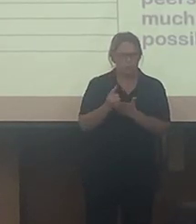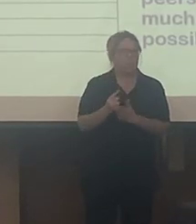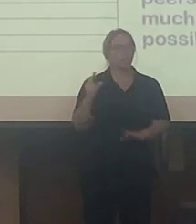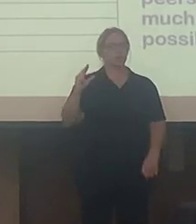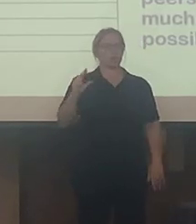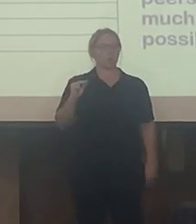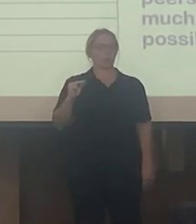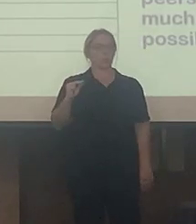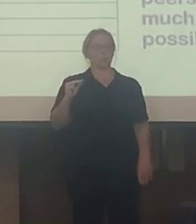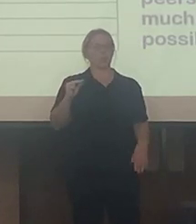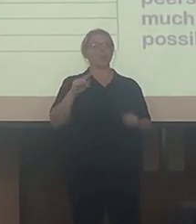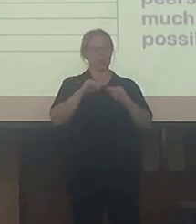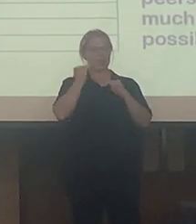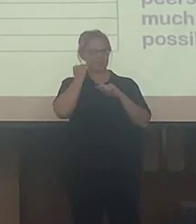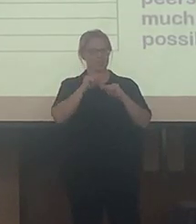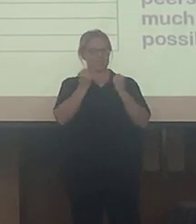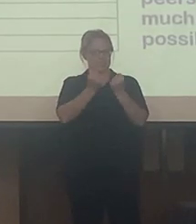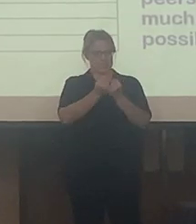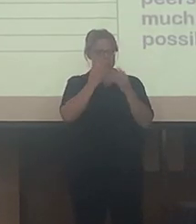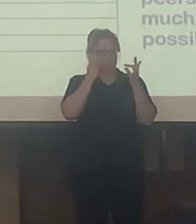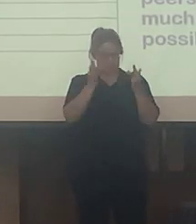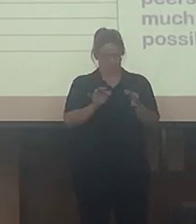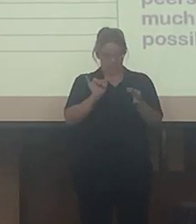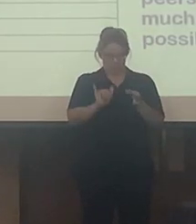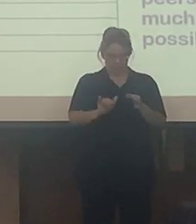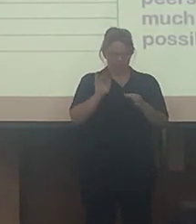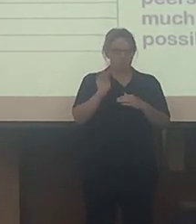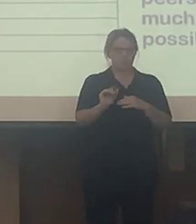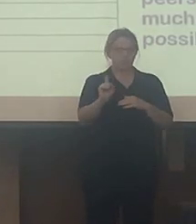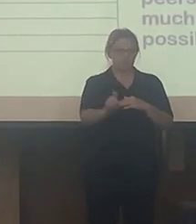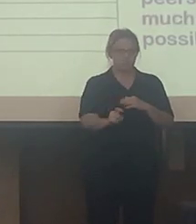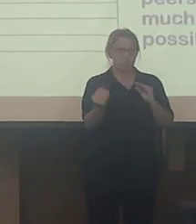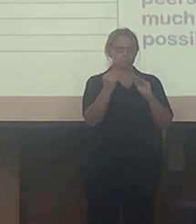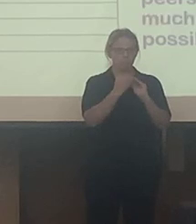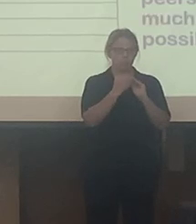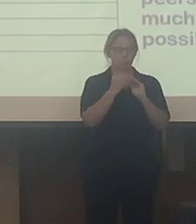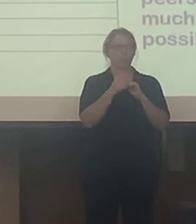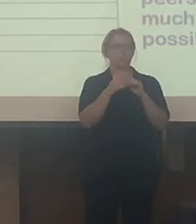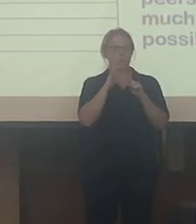team decide that that is what that child needs and they would have that supplementary service